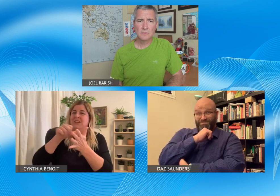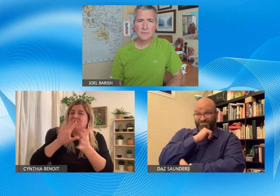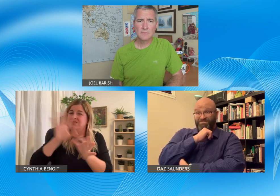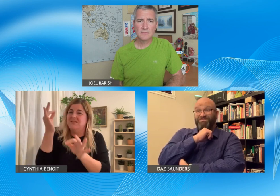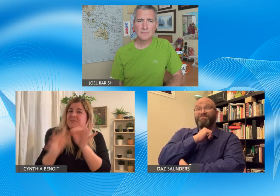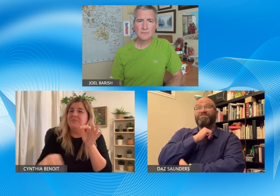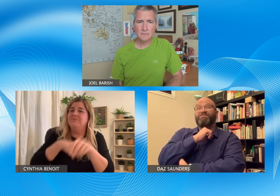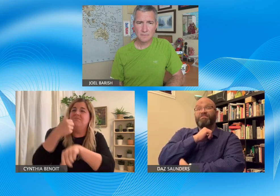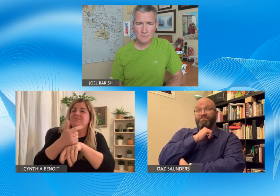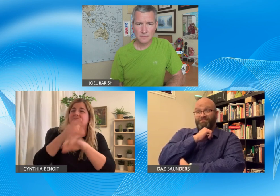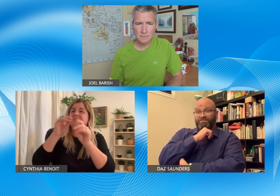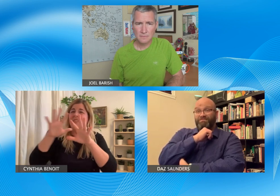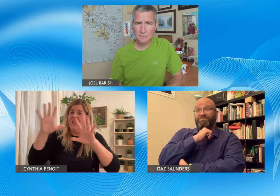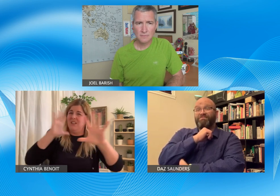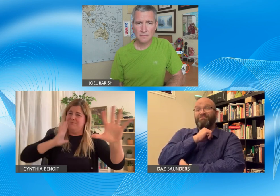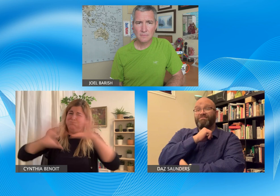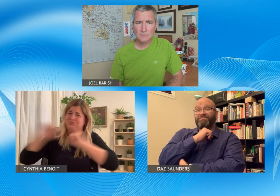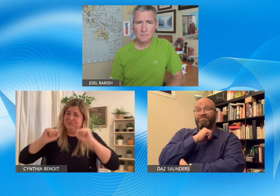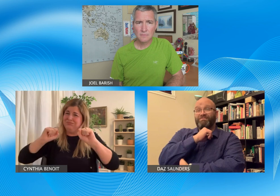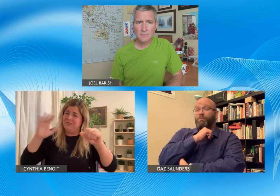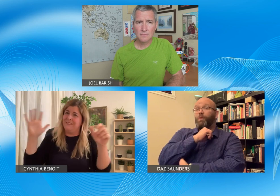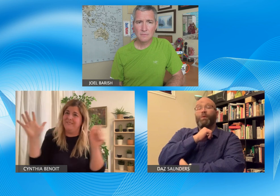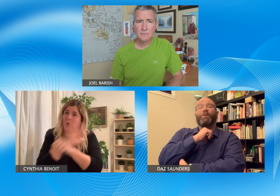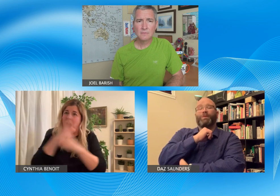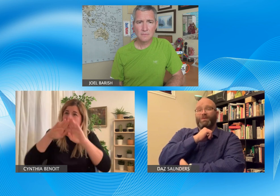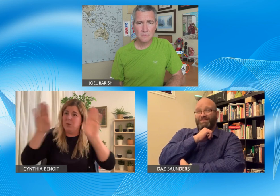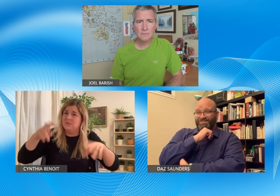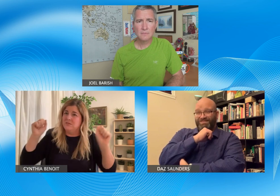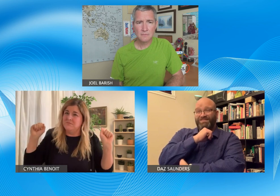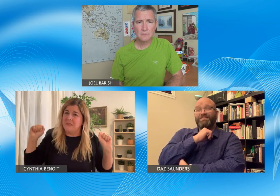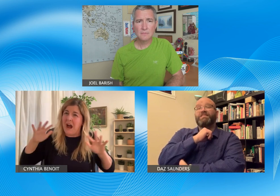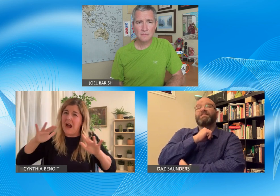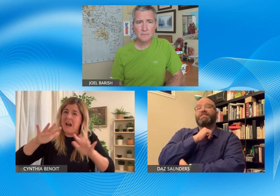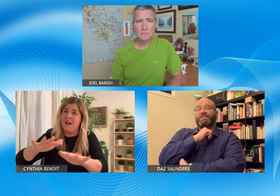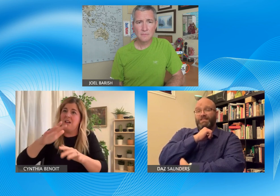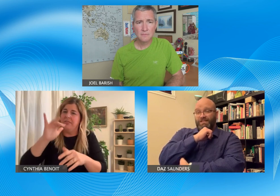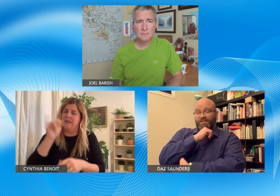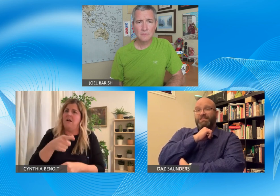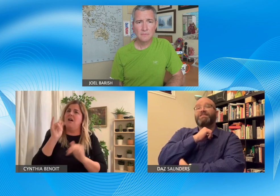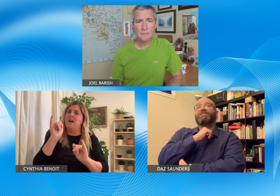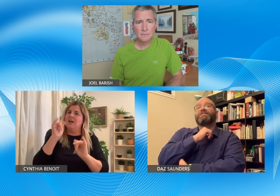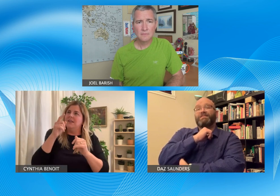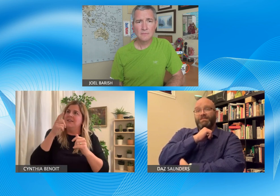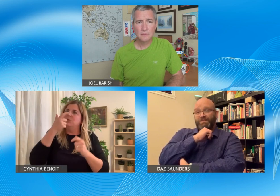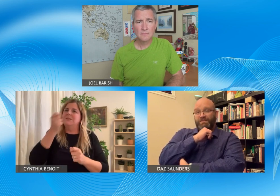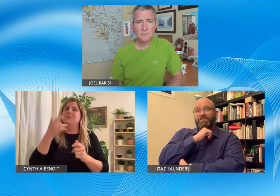set up a Facebook page. That really changed everything, and it ended up being a full house event.